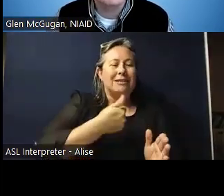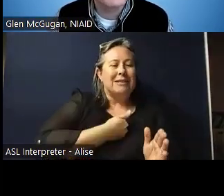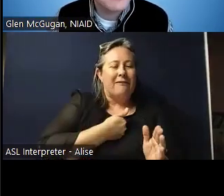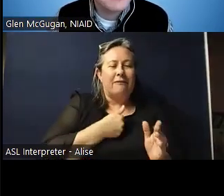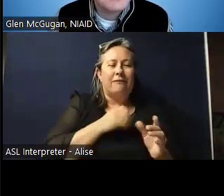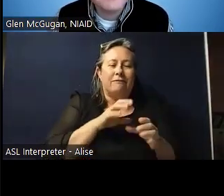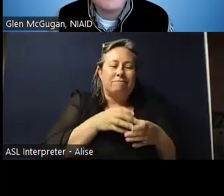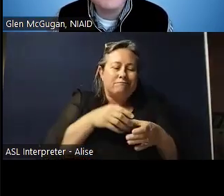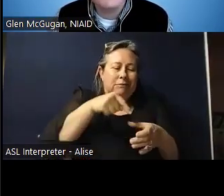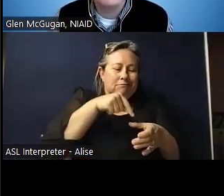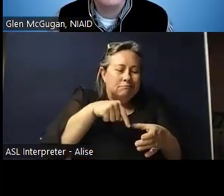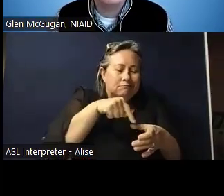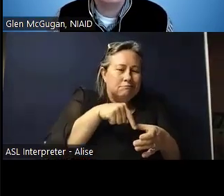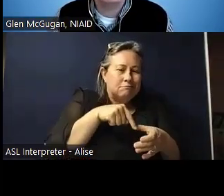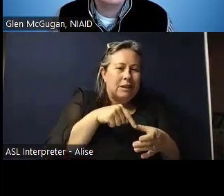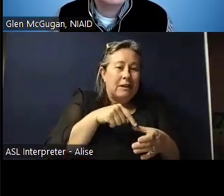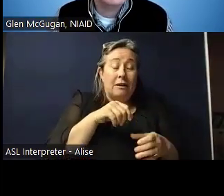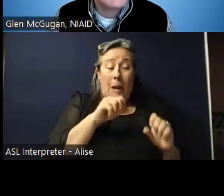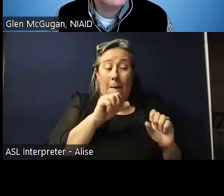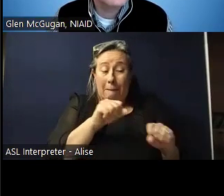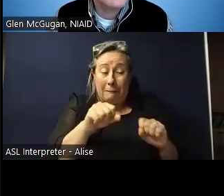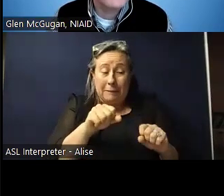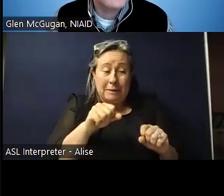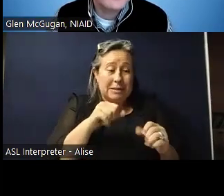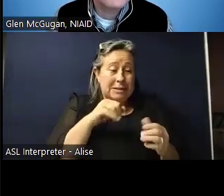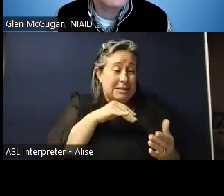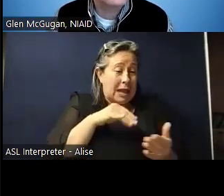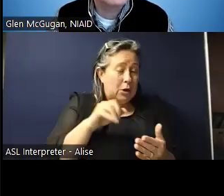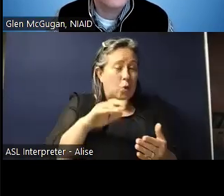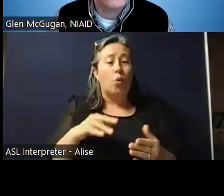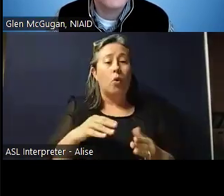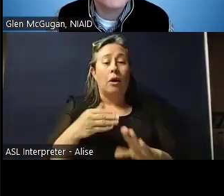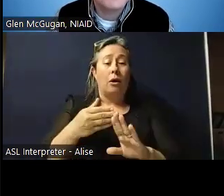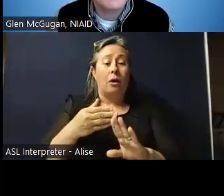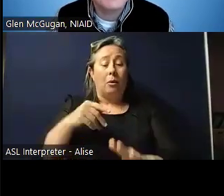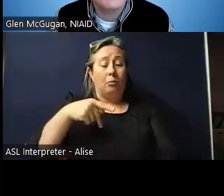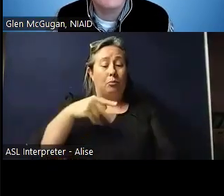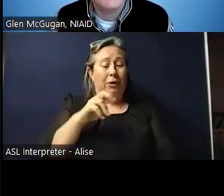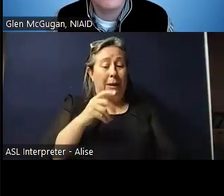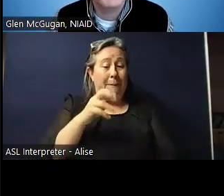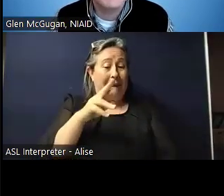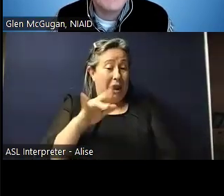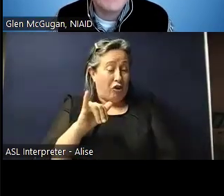feasibility studies or even to collect preliminary data for a larger study that they are planning.